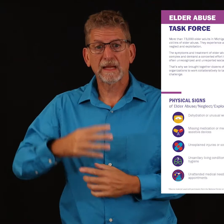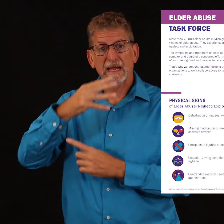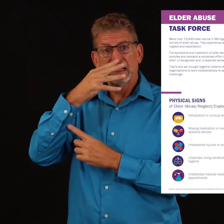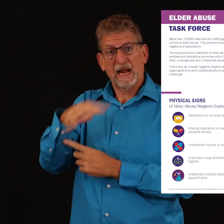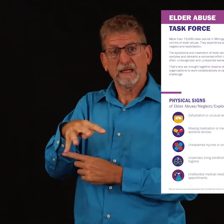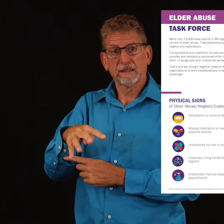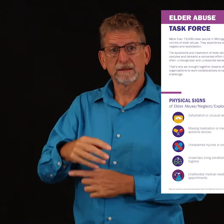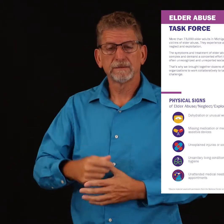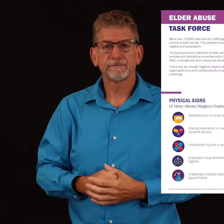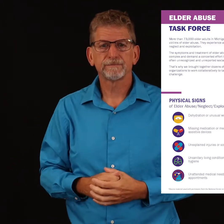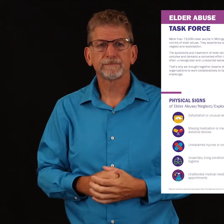Neglect